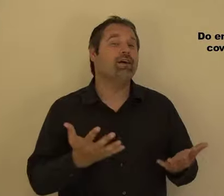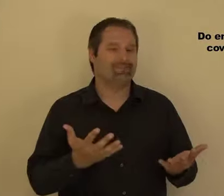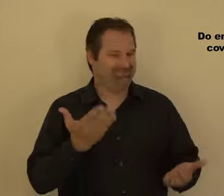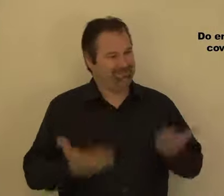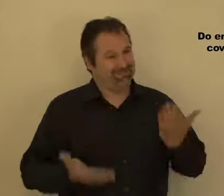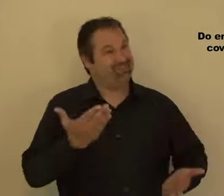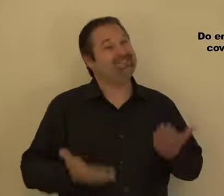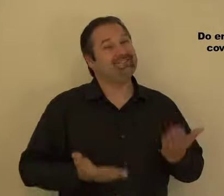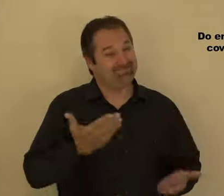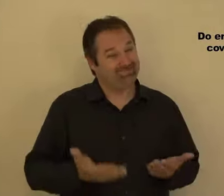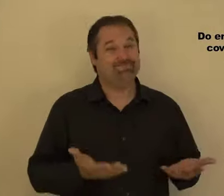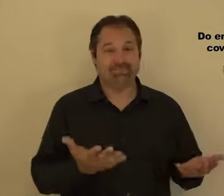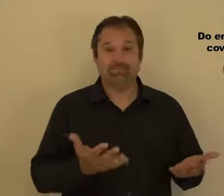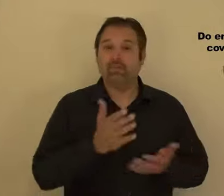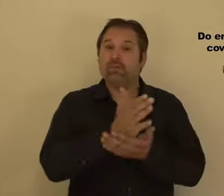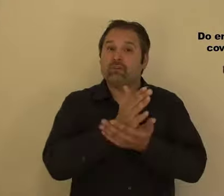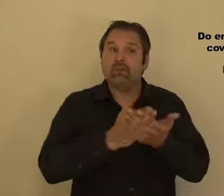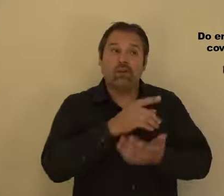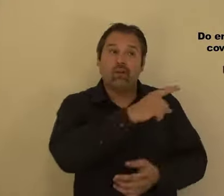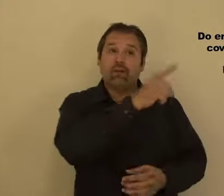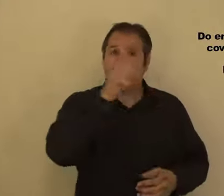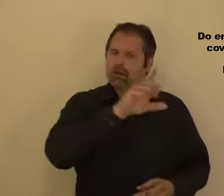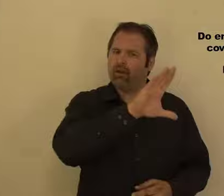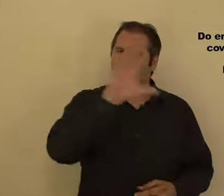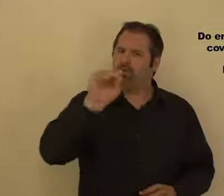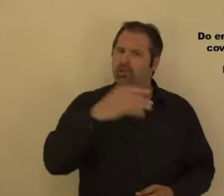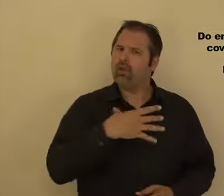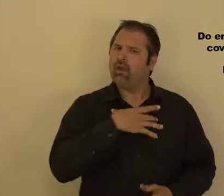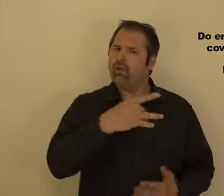whether they should look at the resume based on what they see.